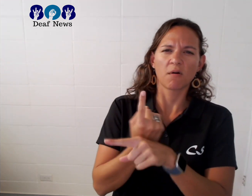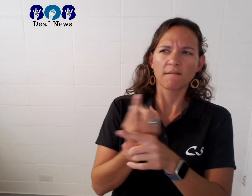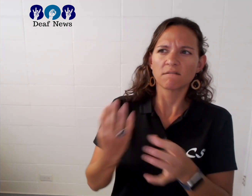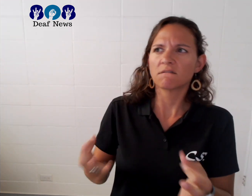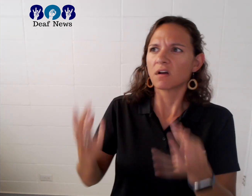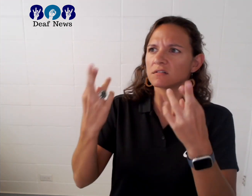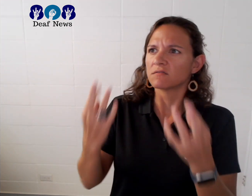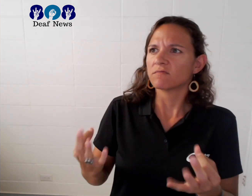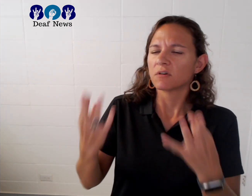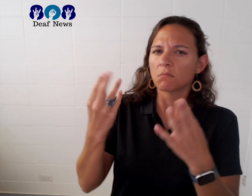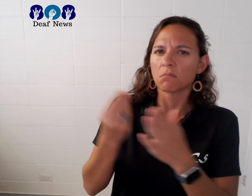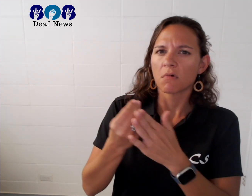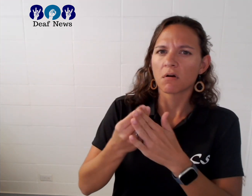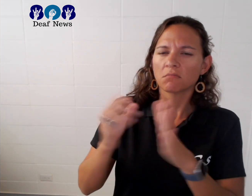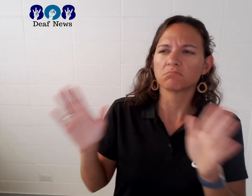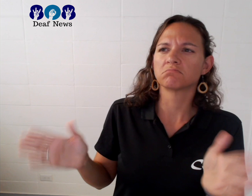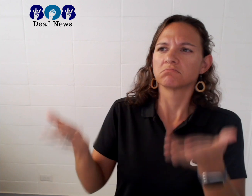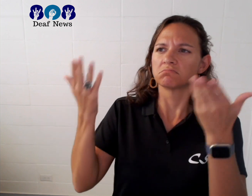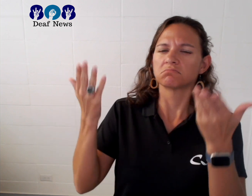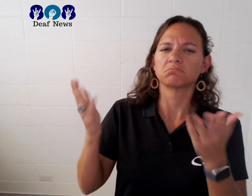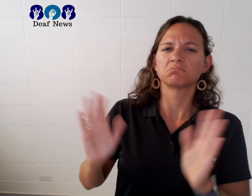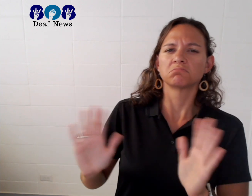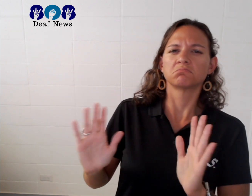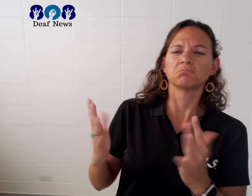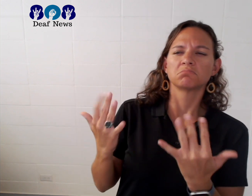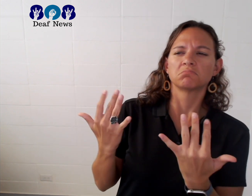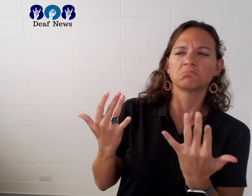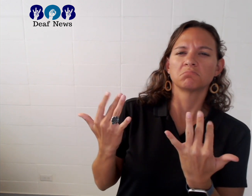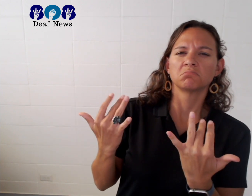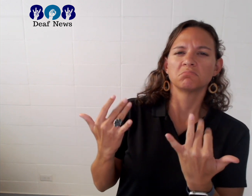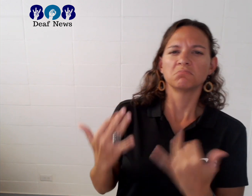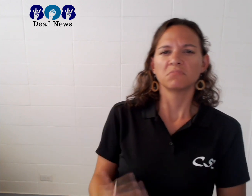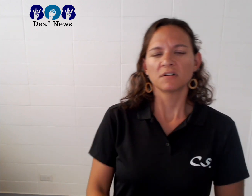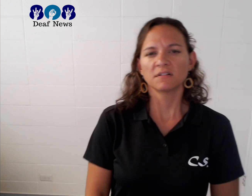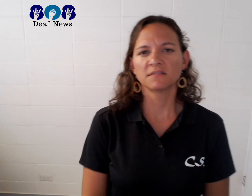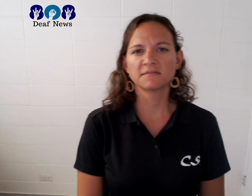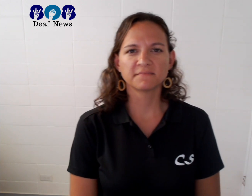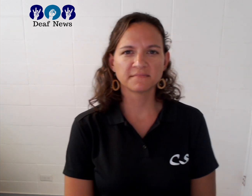was appropriate during the holidays to raise funds. They wanted to wait.